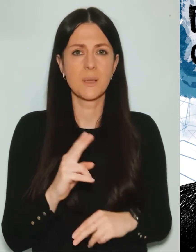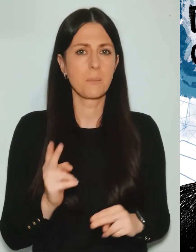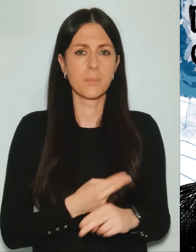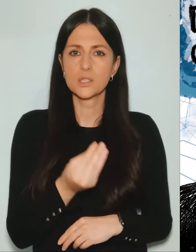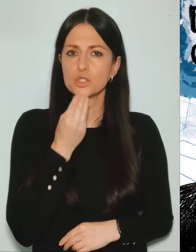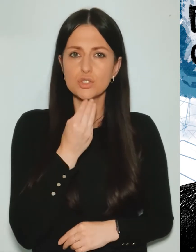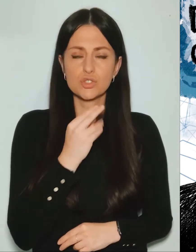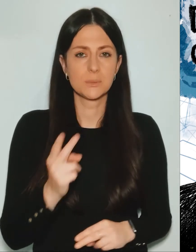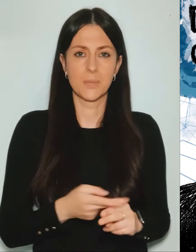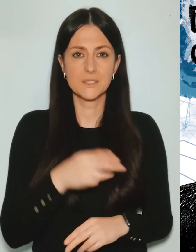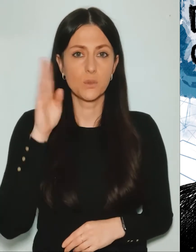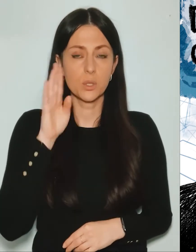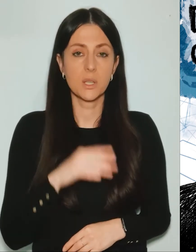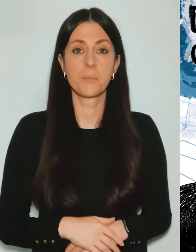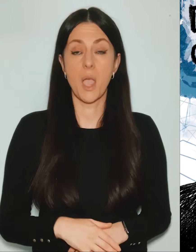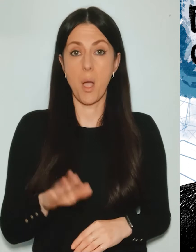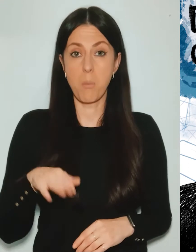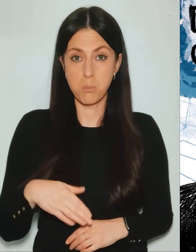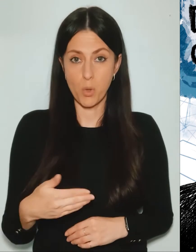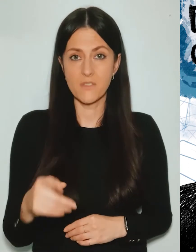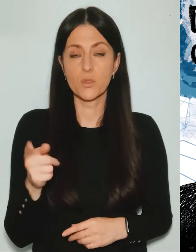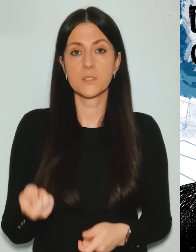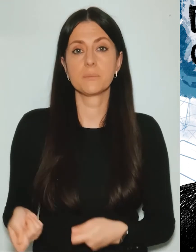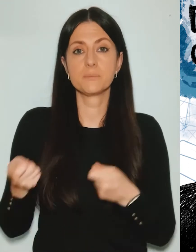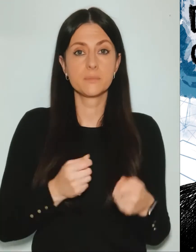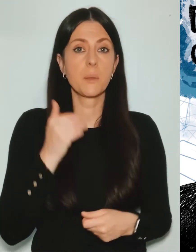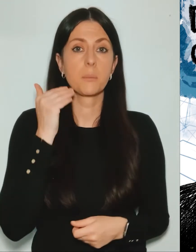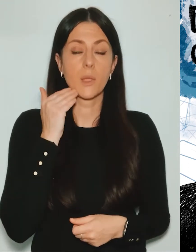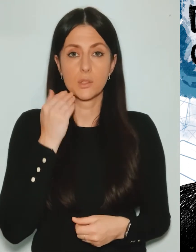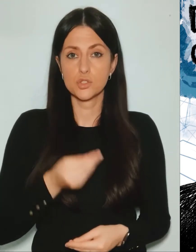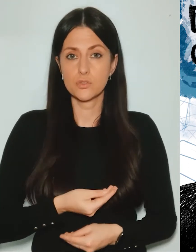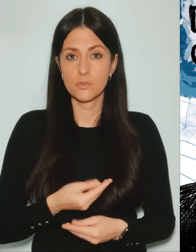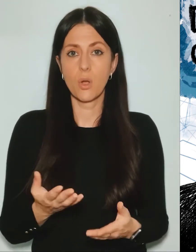Then they brought us cookies and technical water.